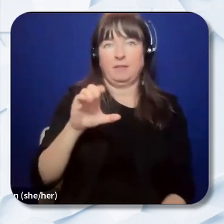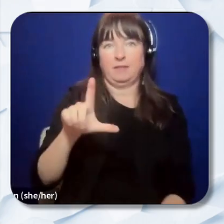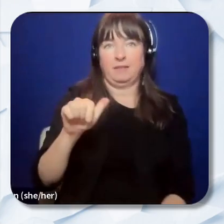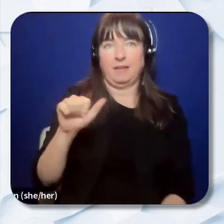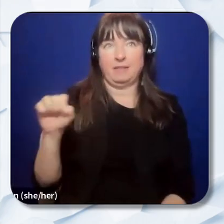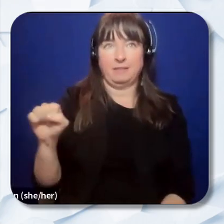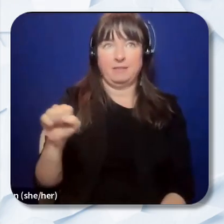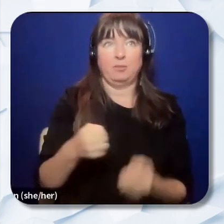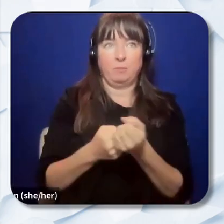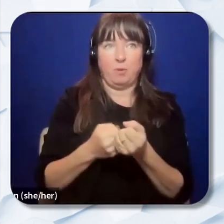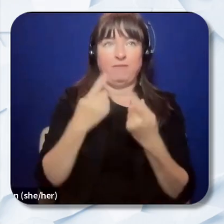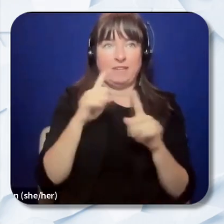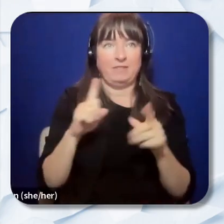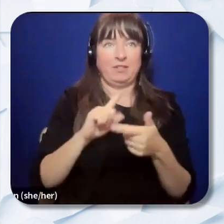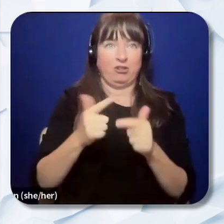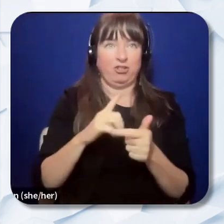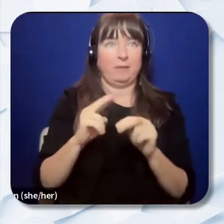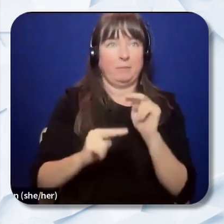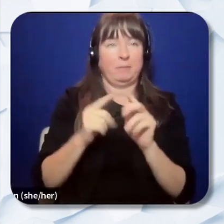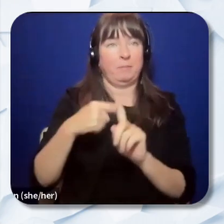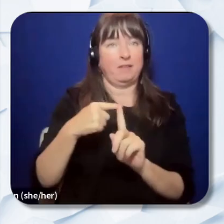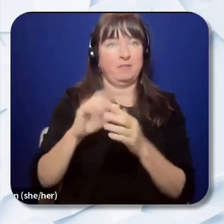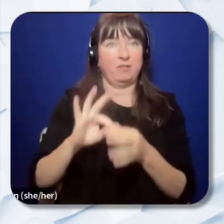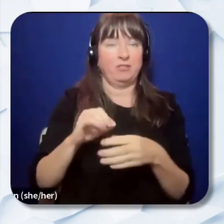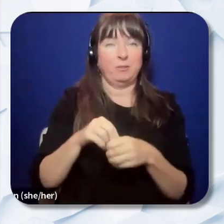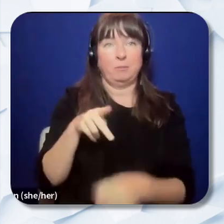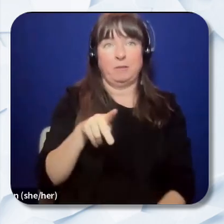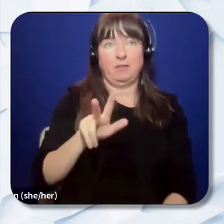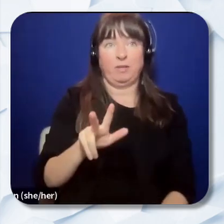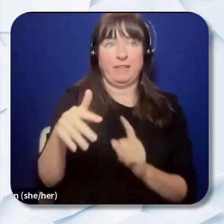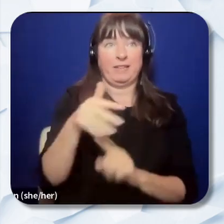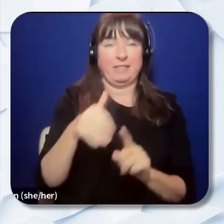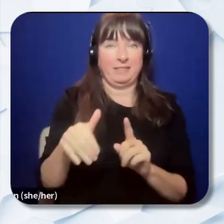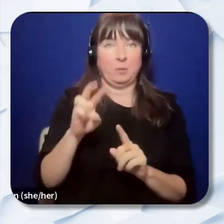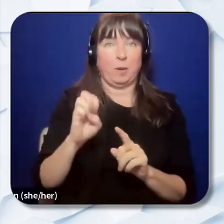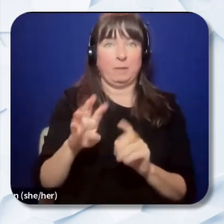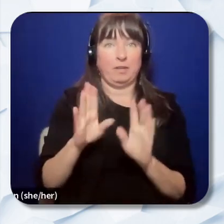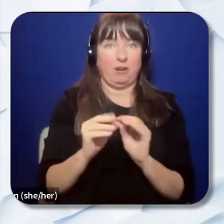and Build Positive Relationships in P-3 Settings webinar. We are so very excited that you are here